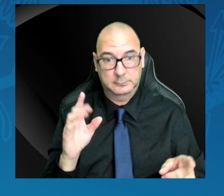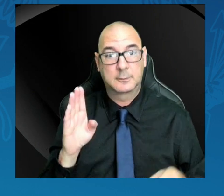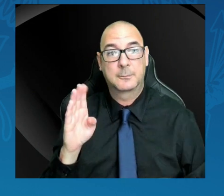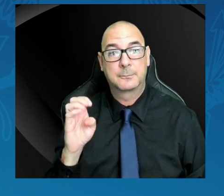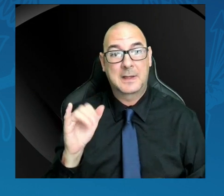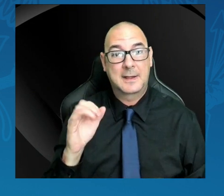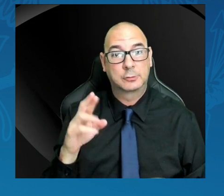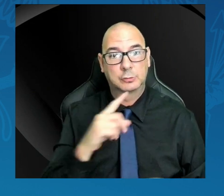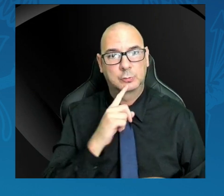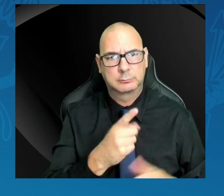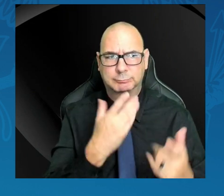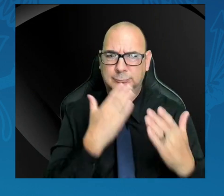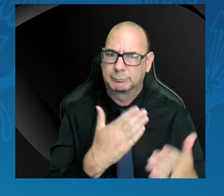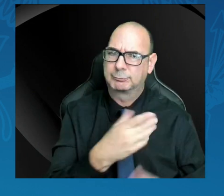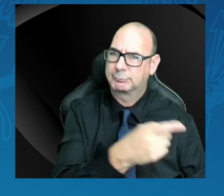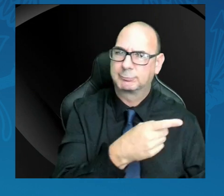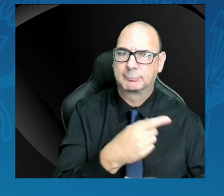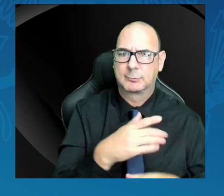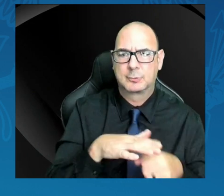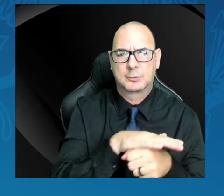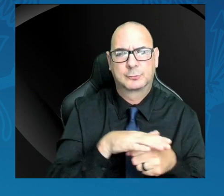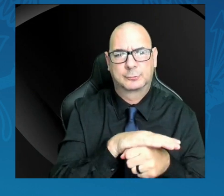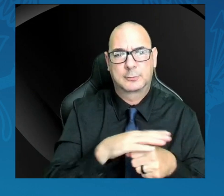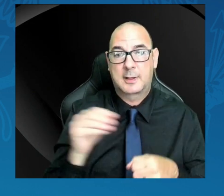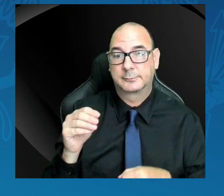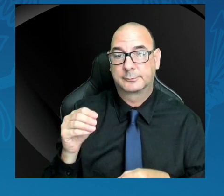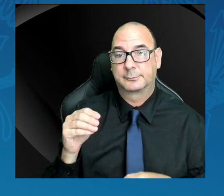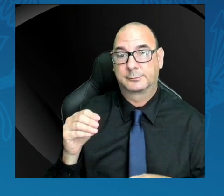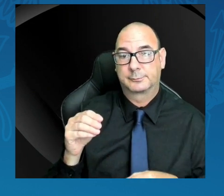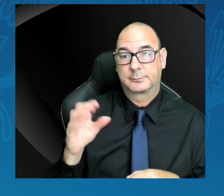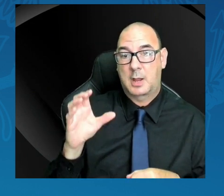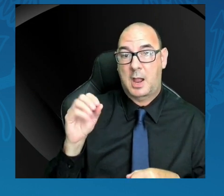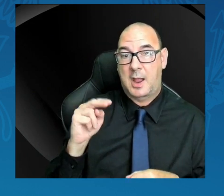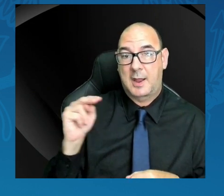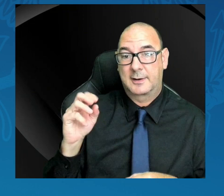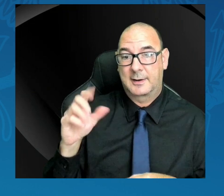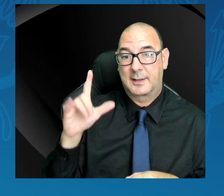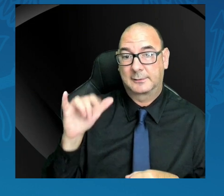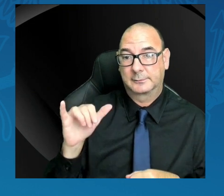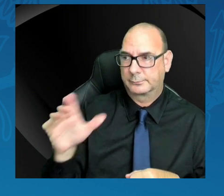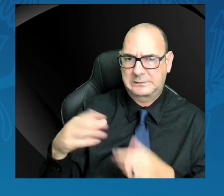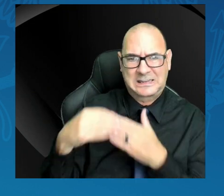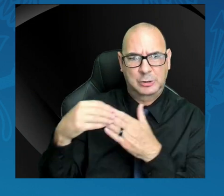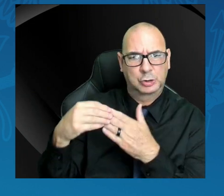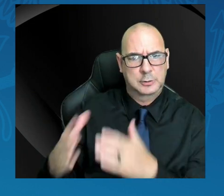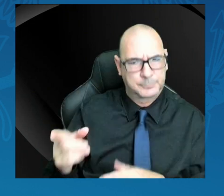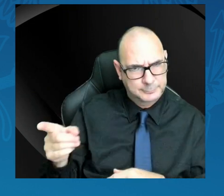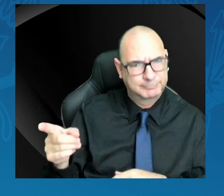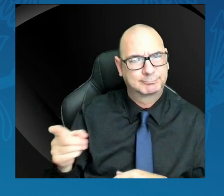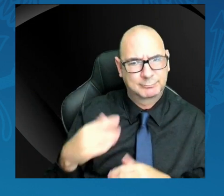Gerry Connolly, thank you for your leadership at neighboring district. He said, I'm going to kind of try and own this district, too,